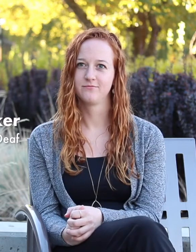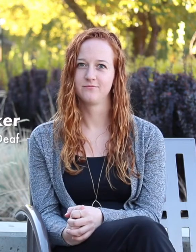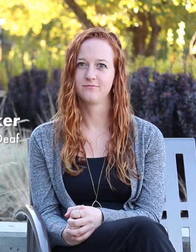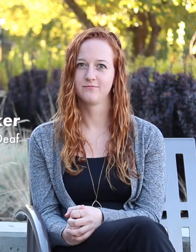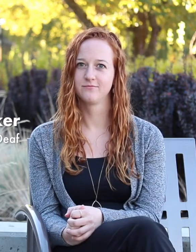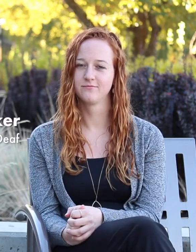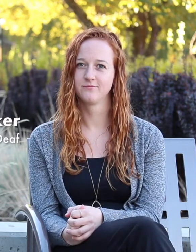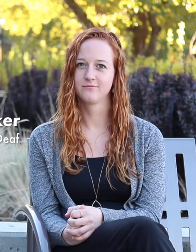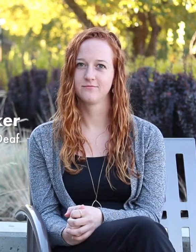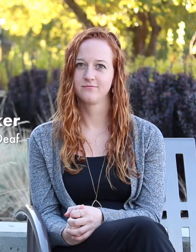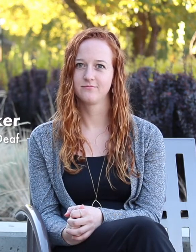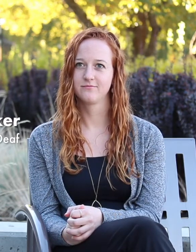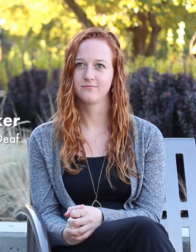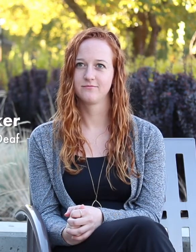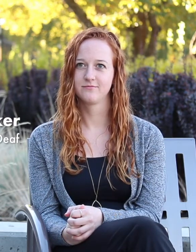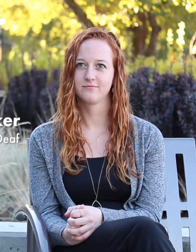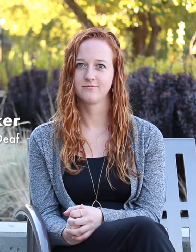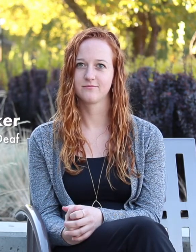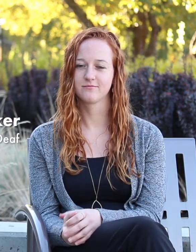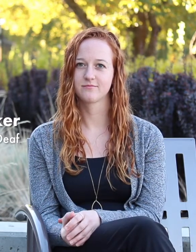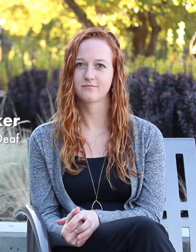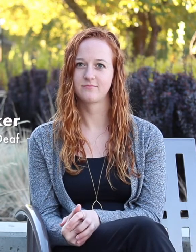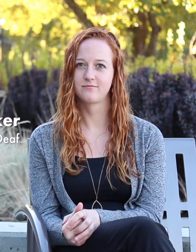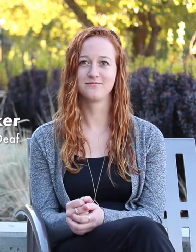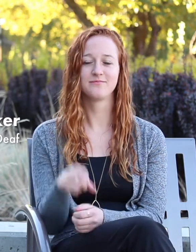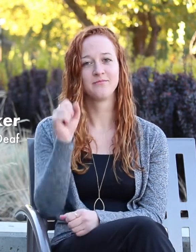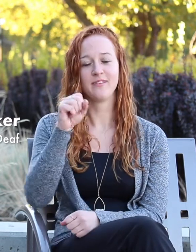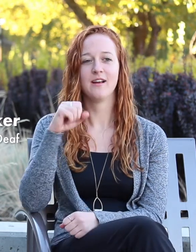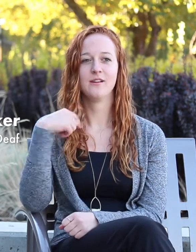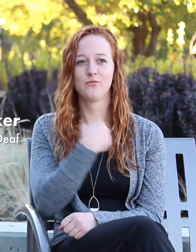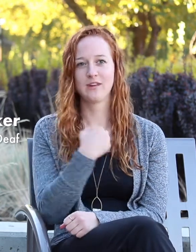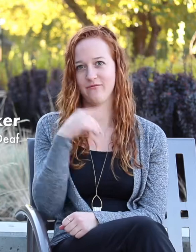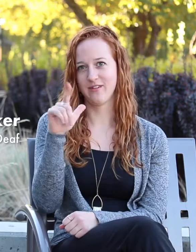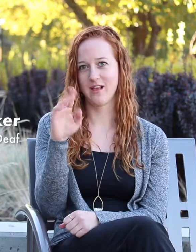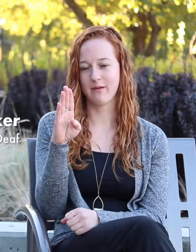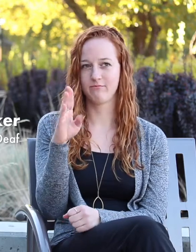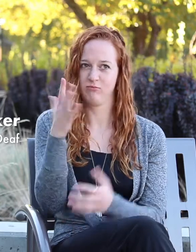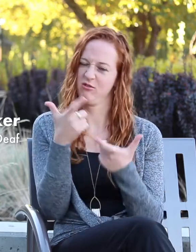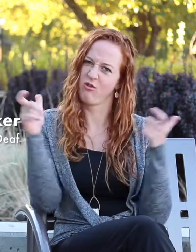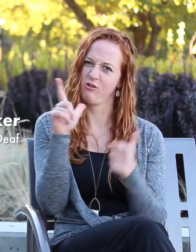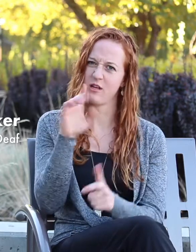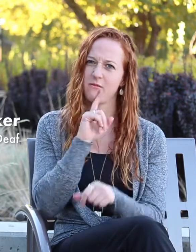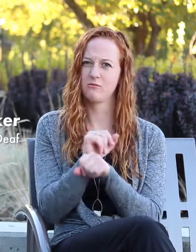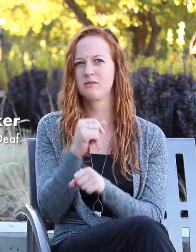a lot of effects on the economy as well as on the ecosystem. We have a fairly large lab,